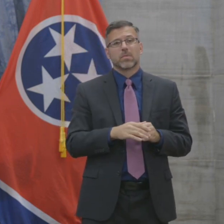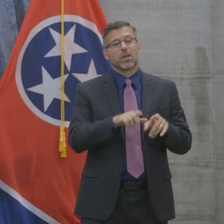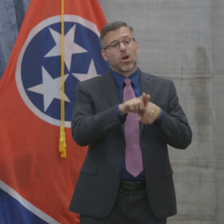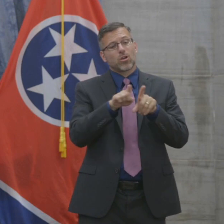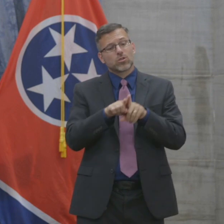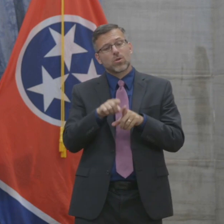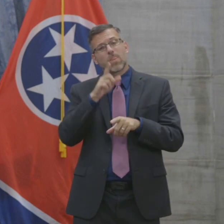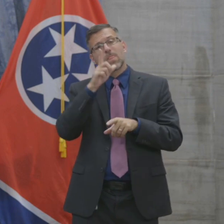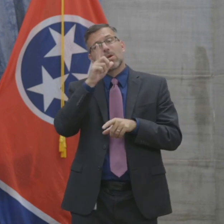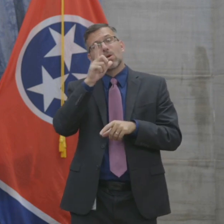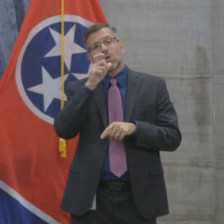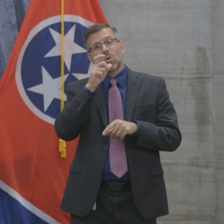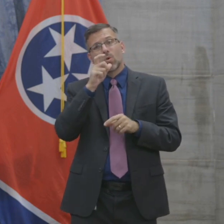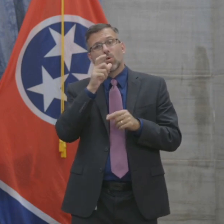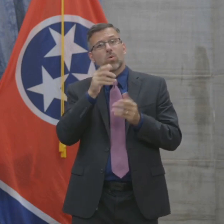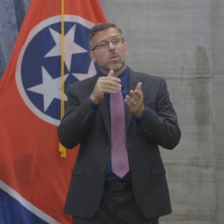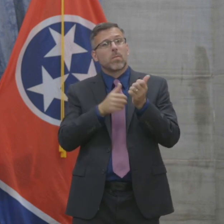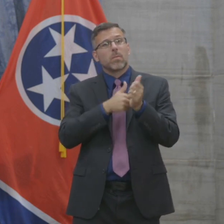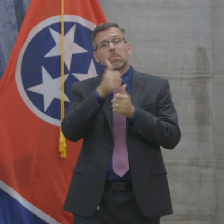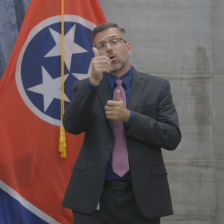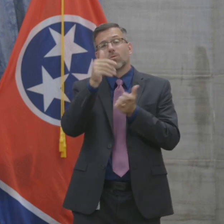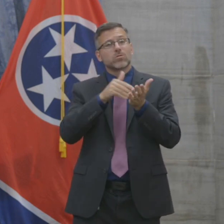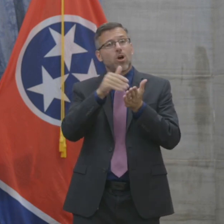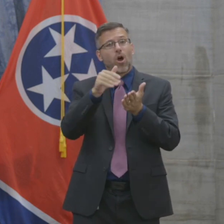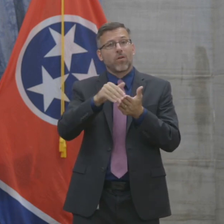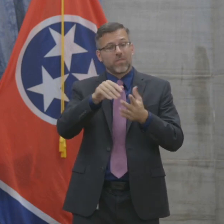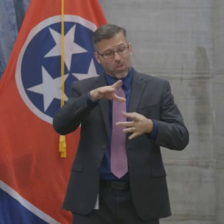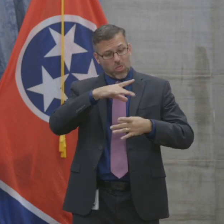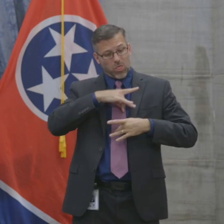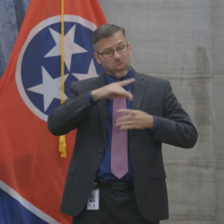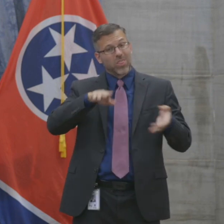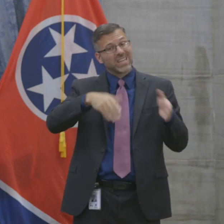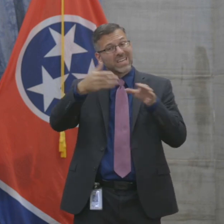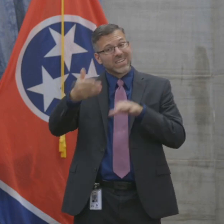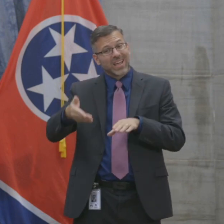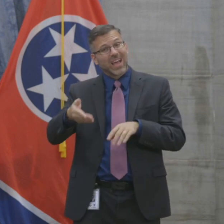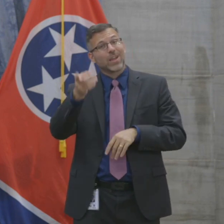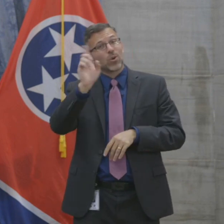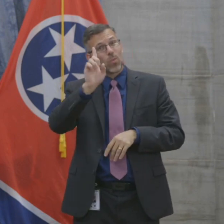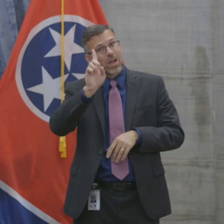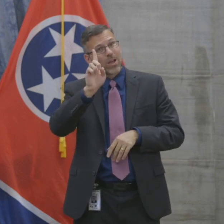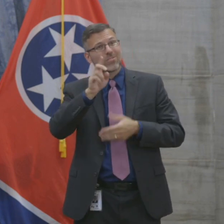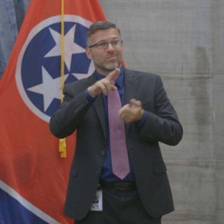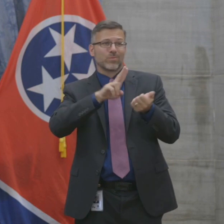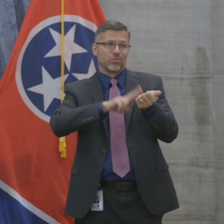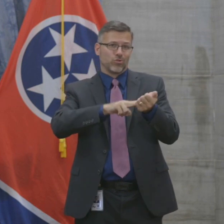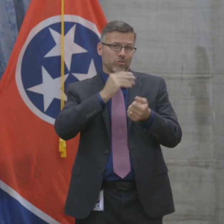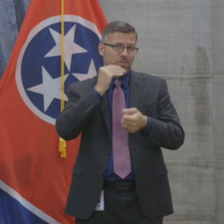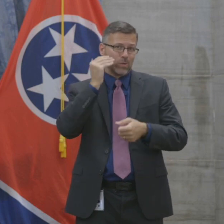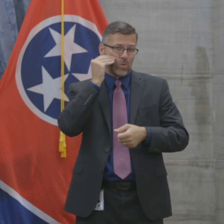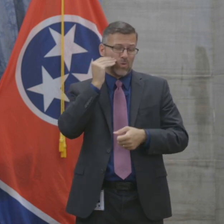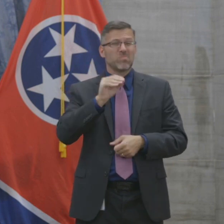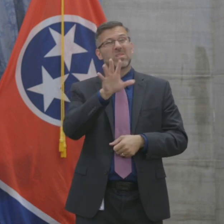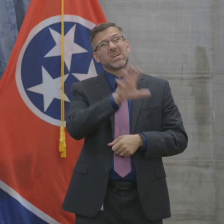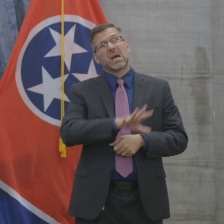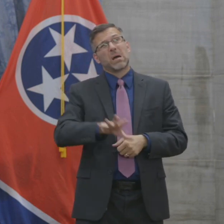be better than 12 months in this Riverbend isolation. They are begging you to take a look and reconsider that 28-day caveat or